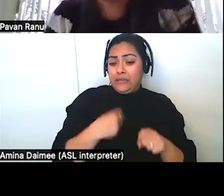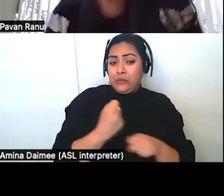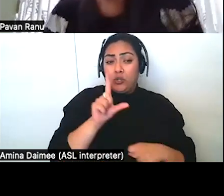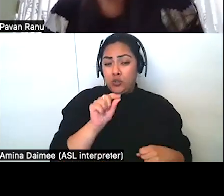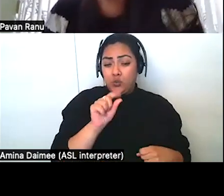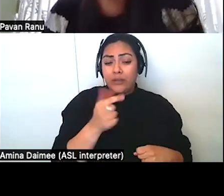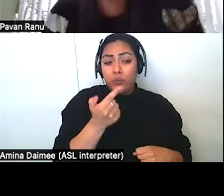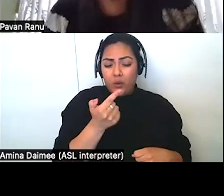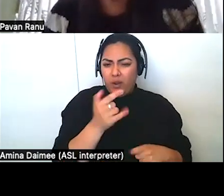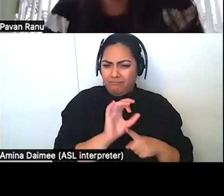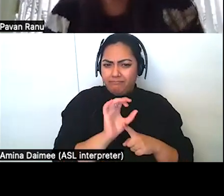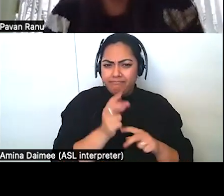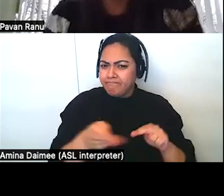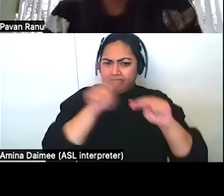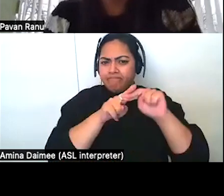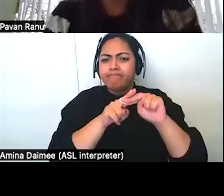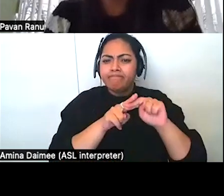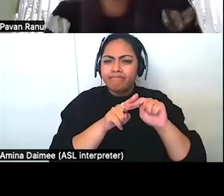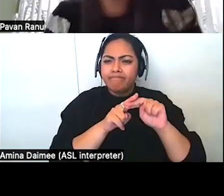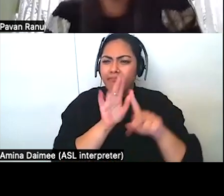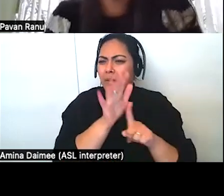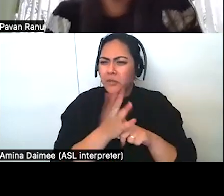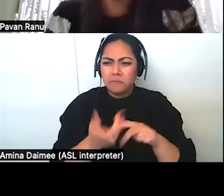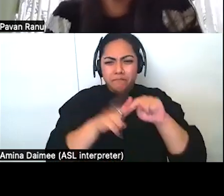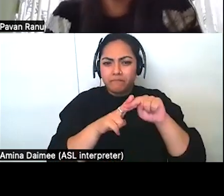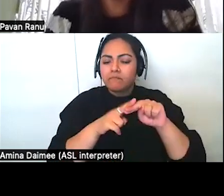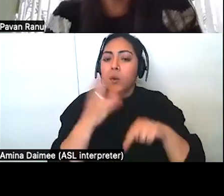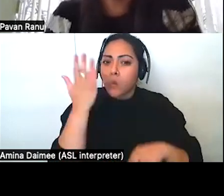So, why did the spike occur? So, to answer this question, Monique and I did a deep dive